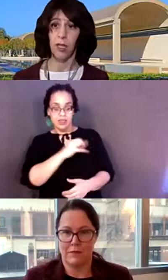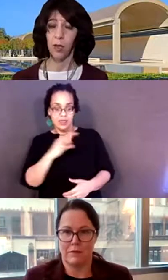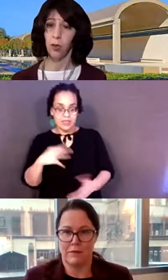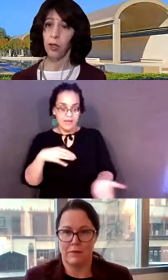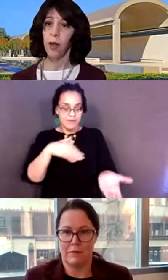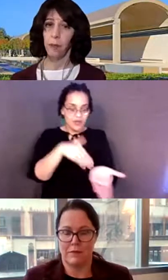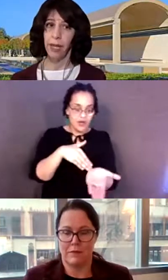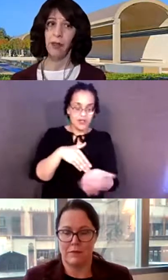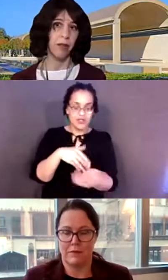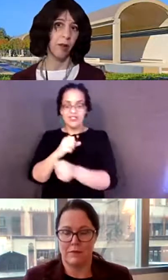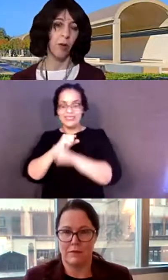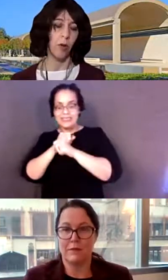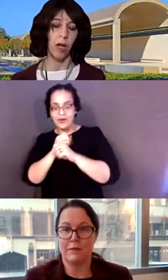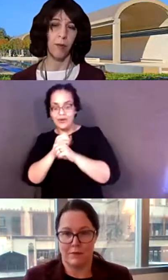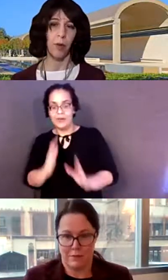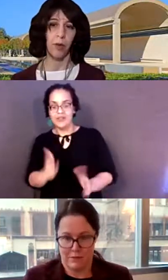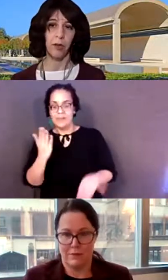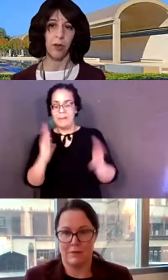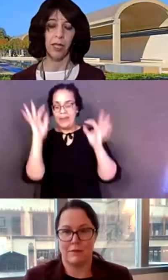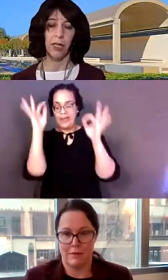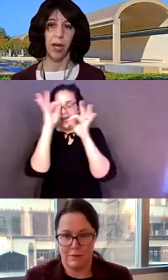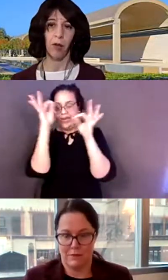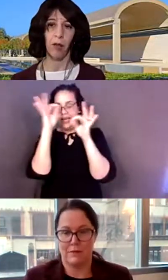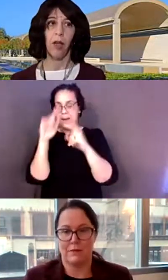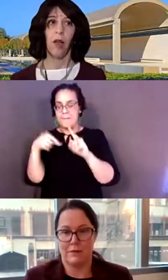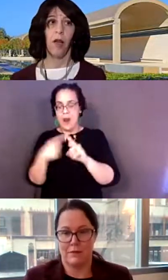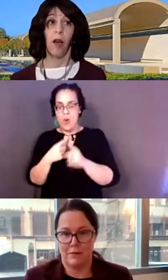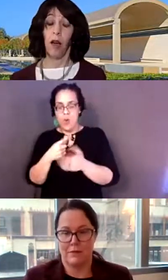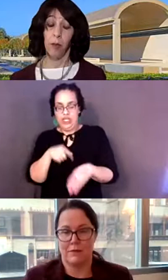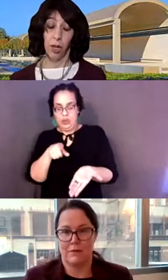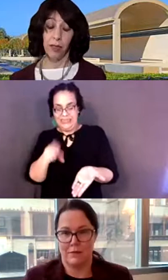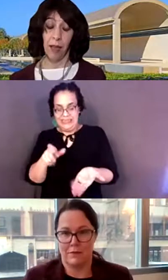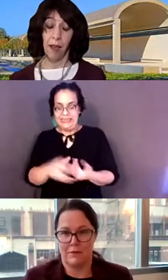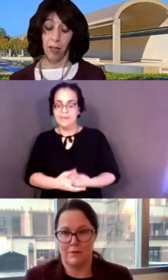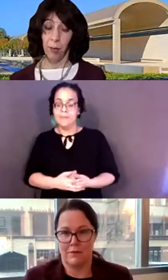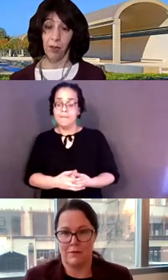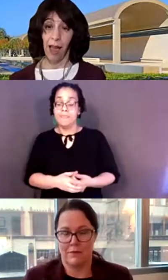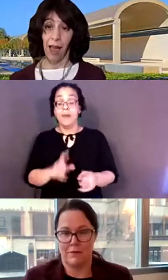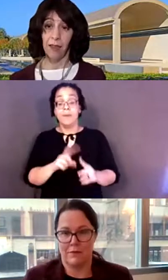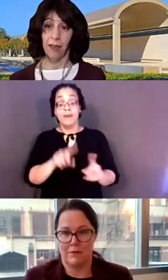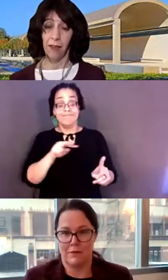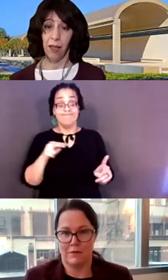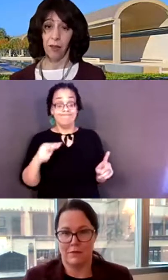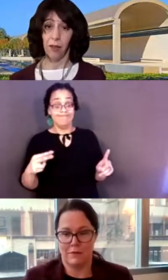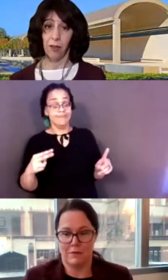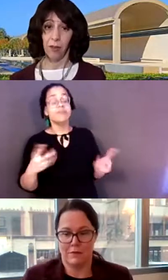door may not know a whole lot about what you're talking about. On the bright side, the hospital has